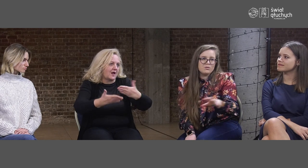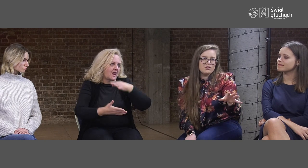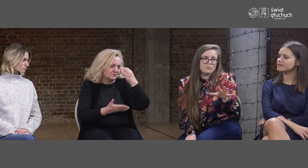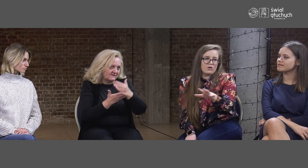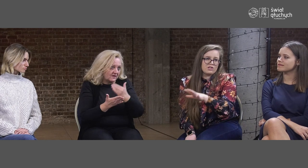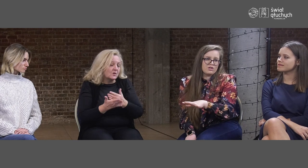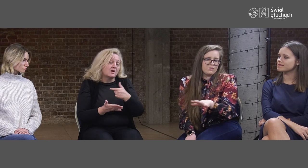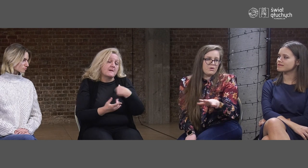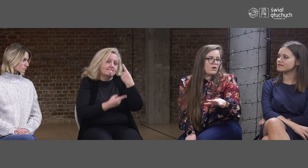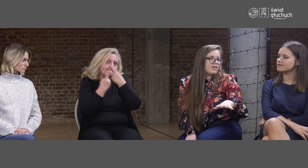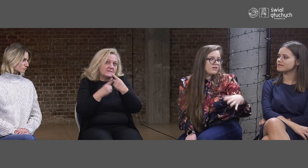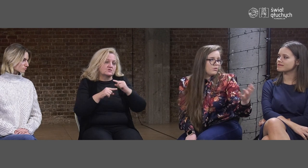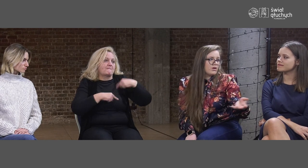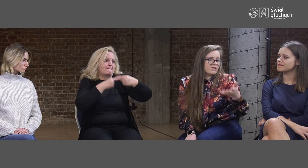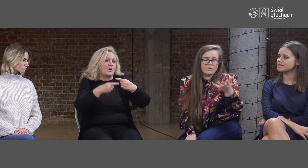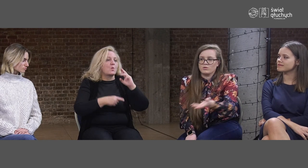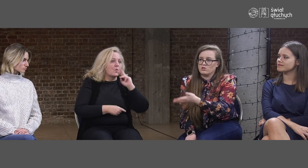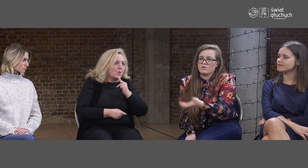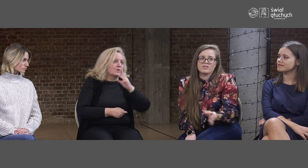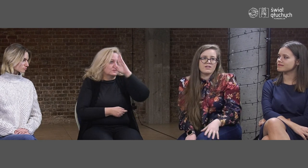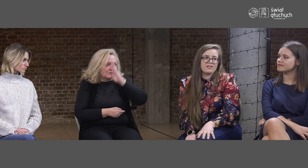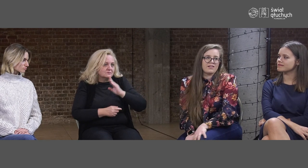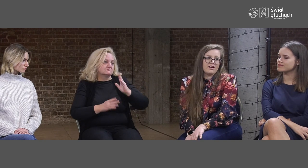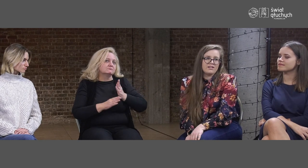We are also thinking about our generations of the deaf and hard of hearing etc.